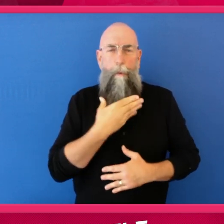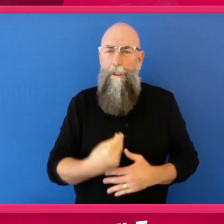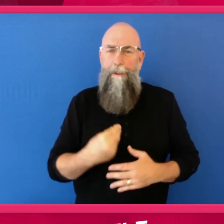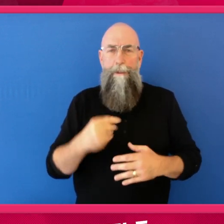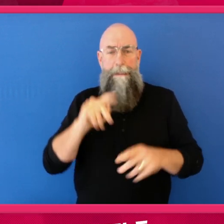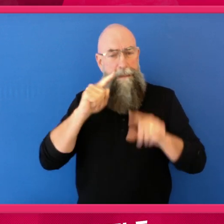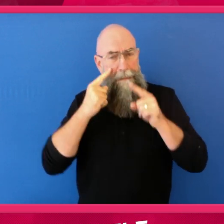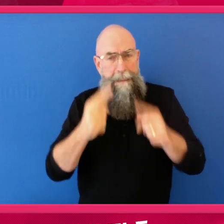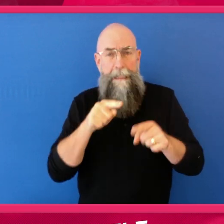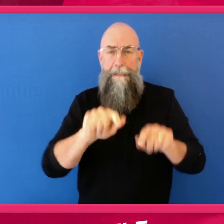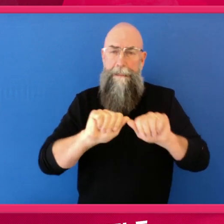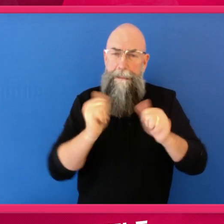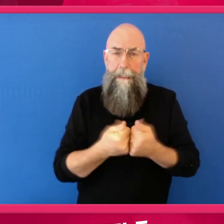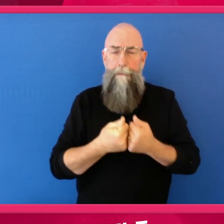you get to really love this team like I do.